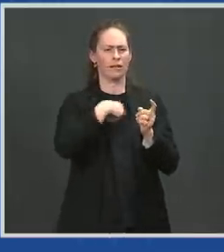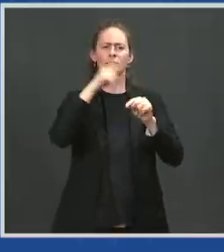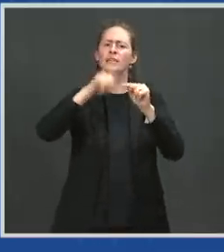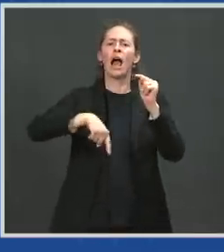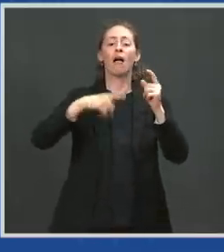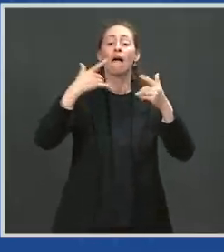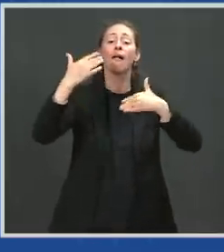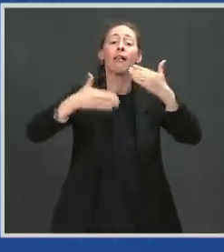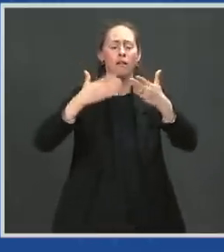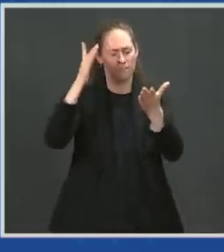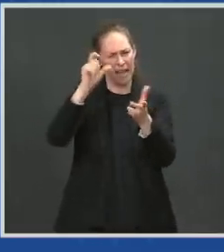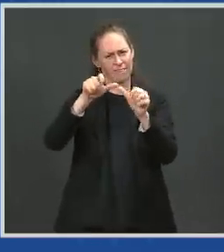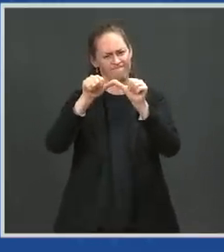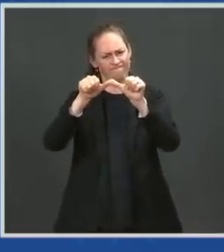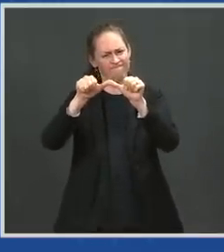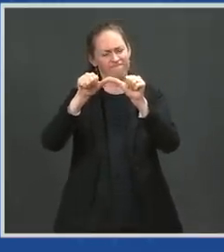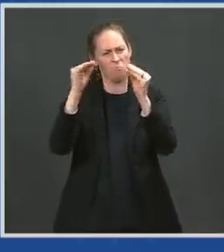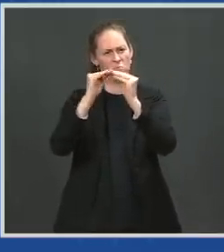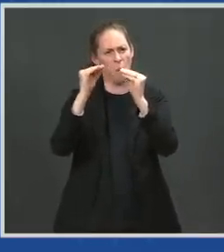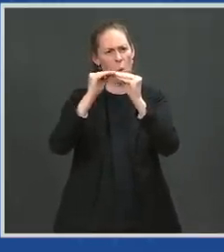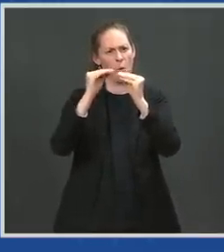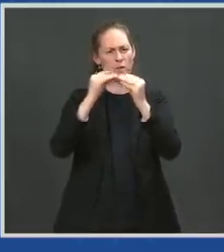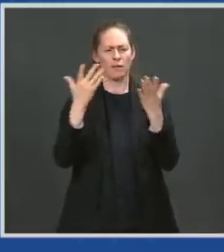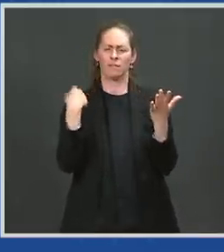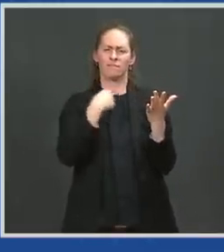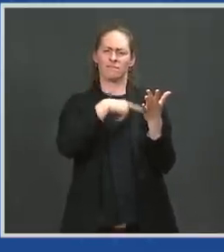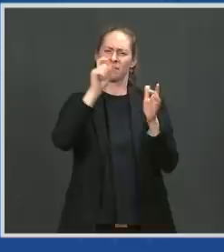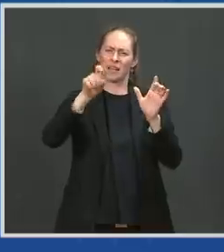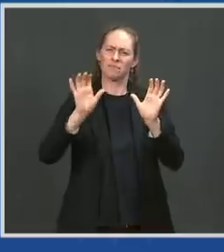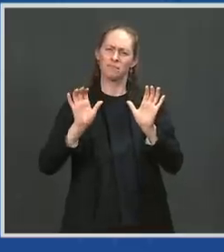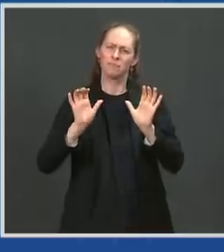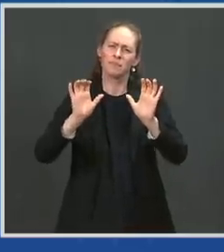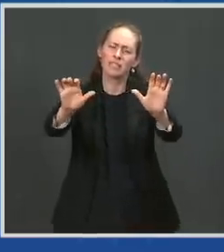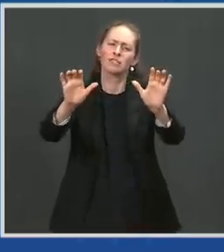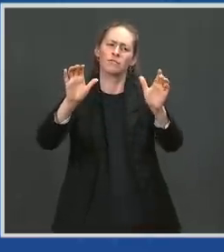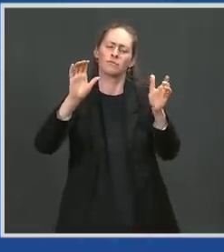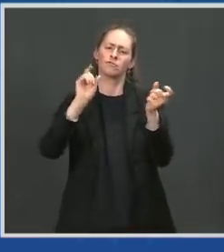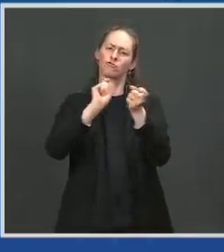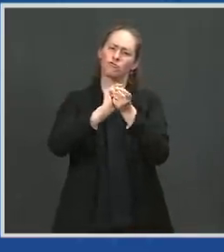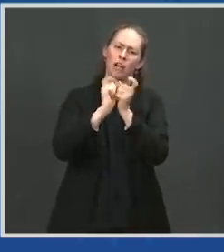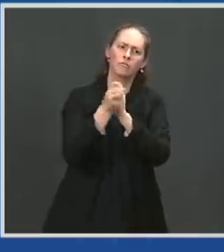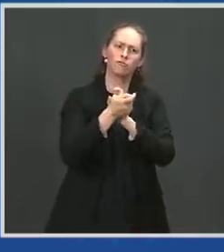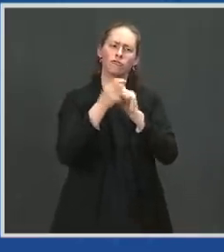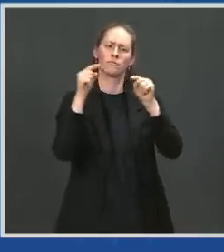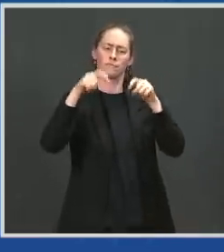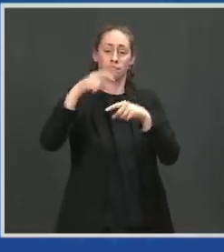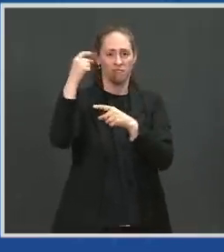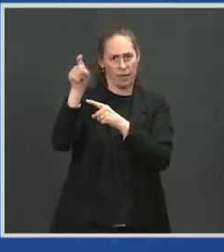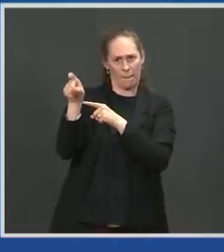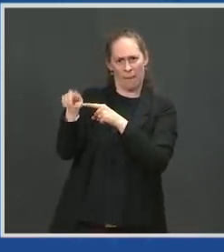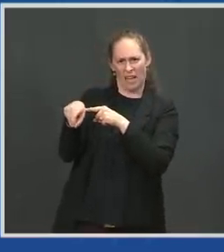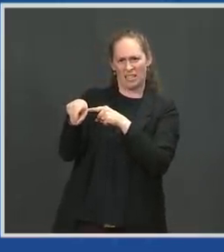In order to deliver real change and reform we can, and we must do more to reduce the likelihood